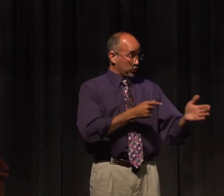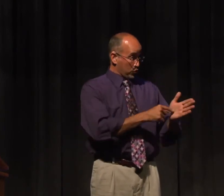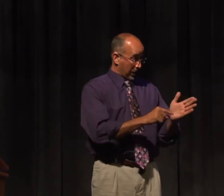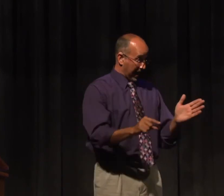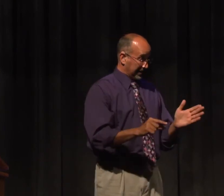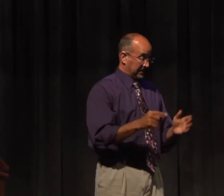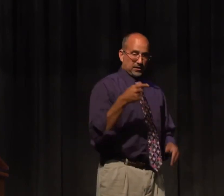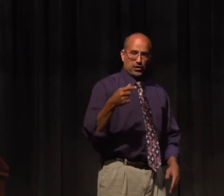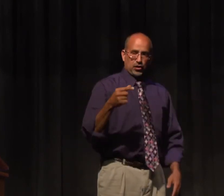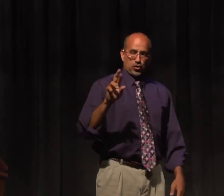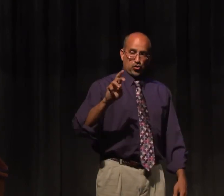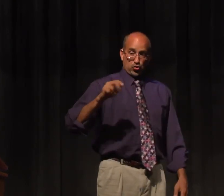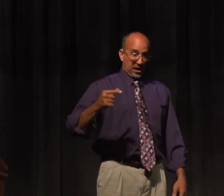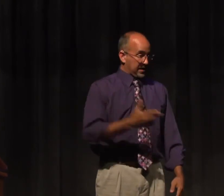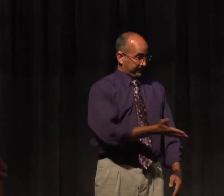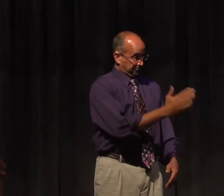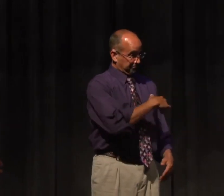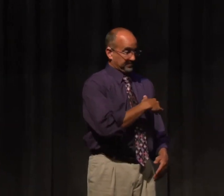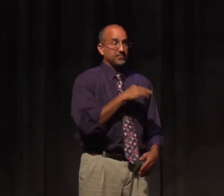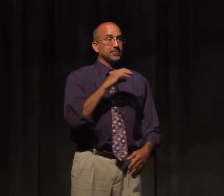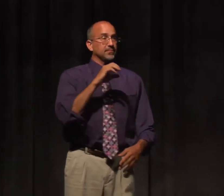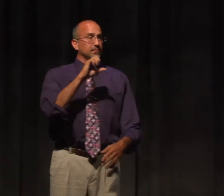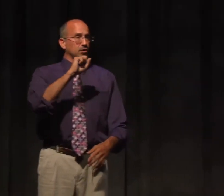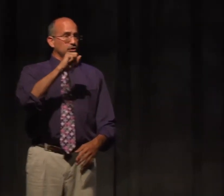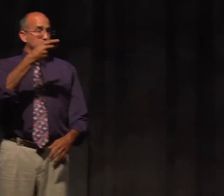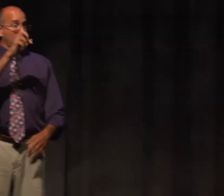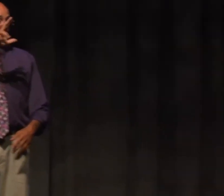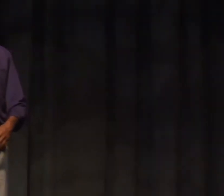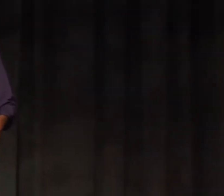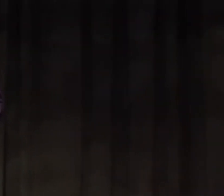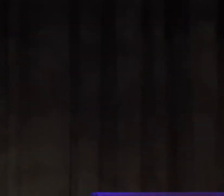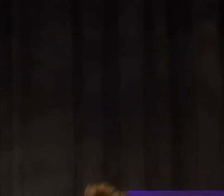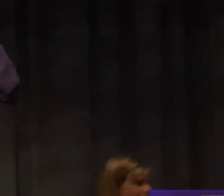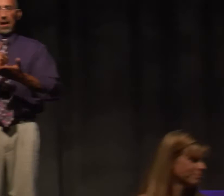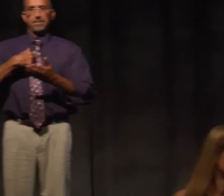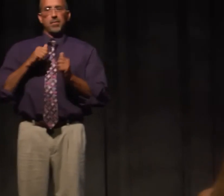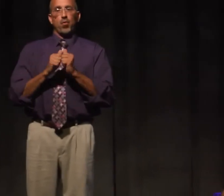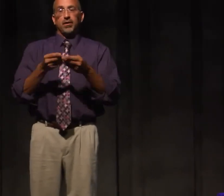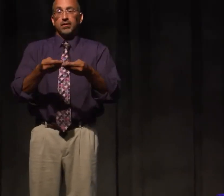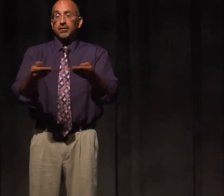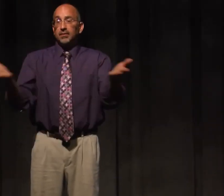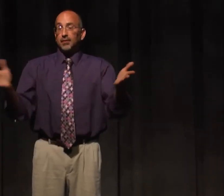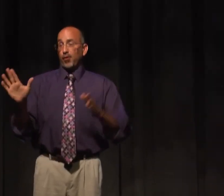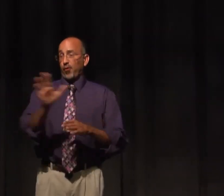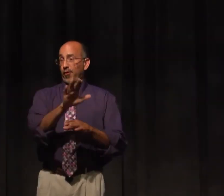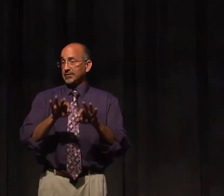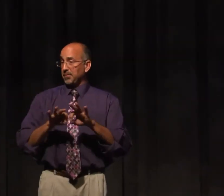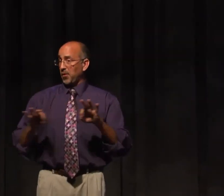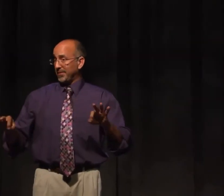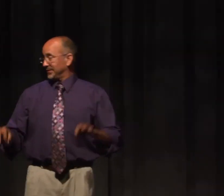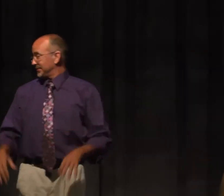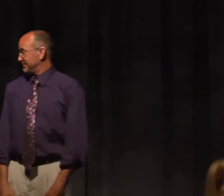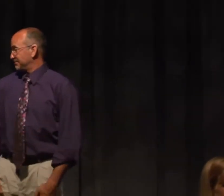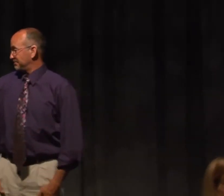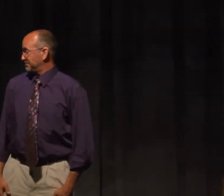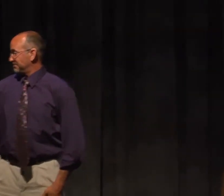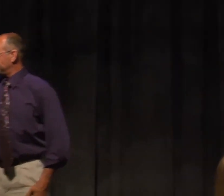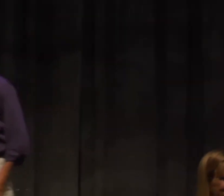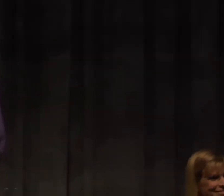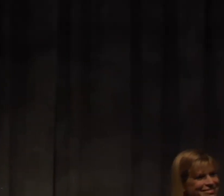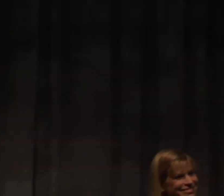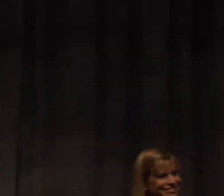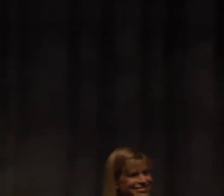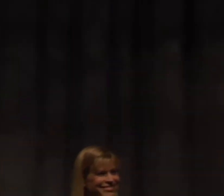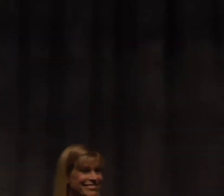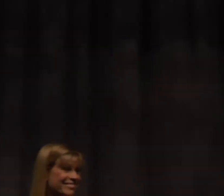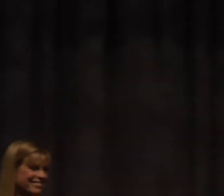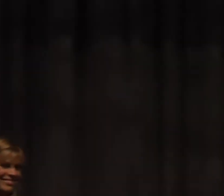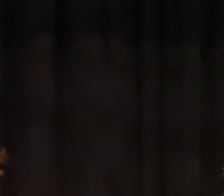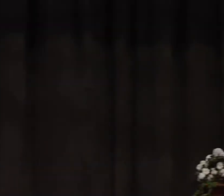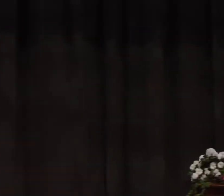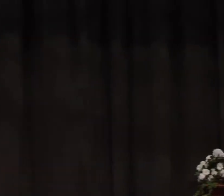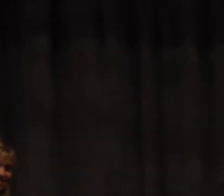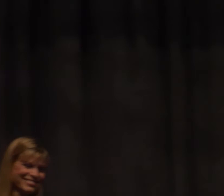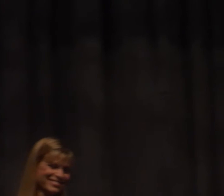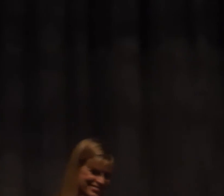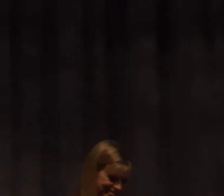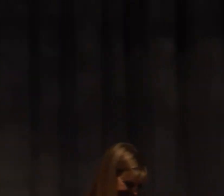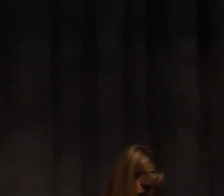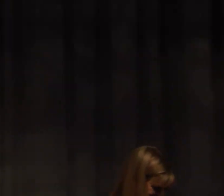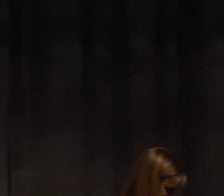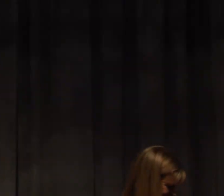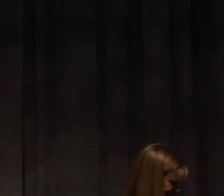Let's invite Greg and Sharla, come on up and help with distributing the diplomas.